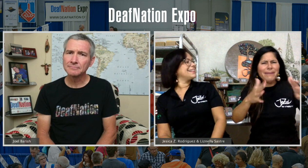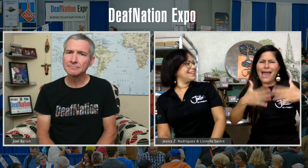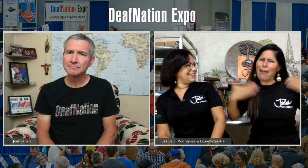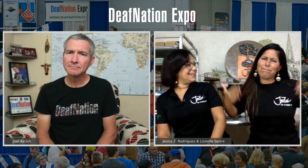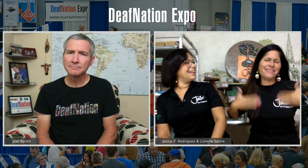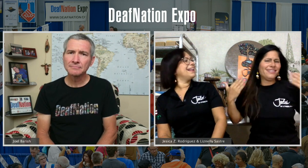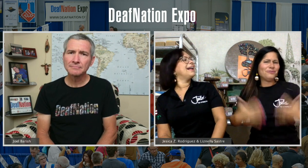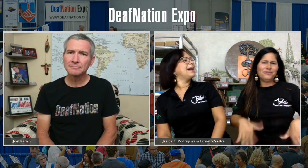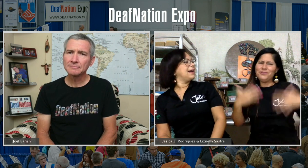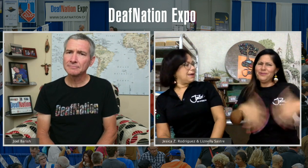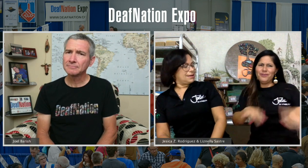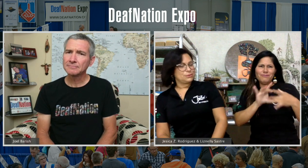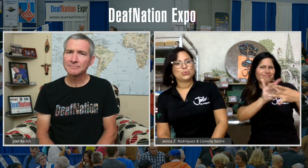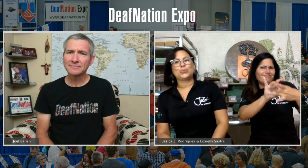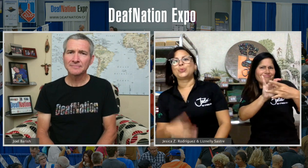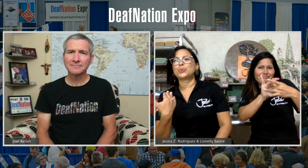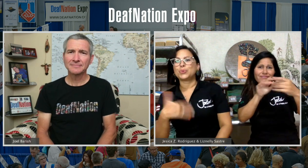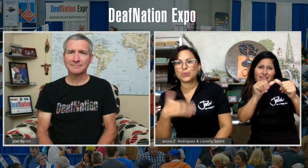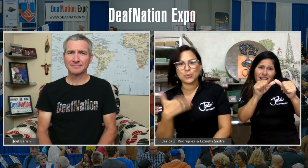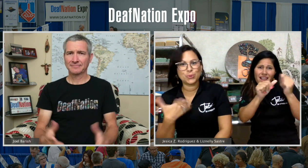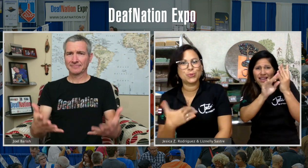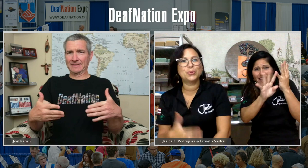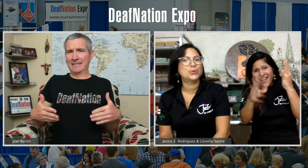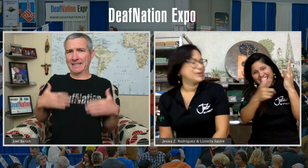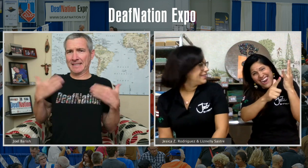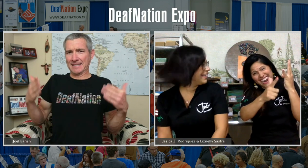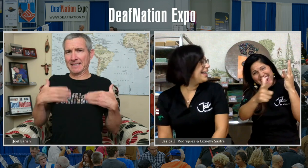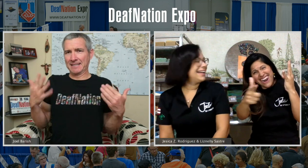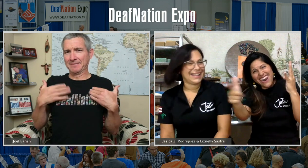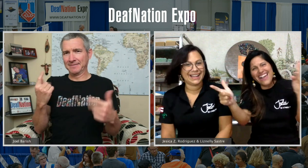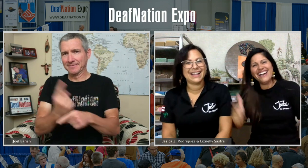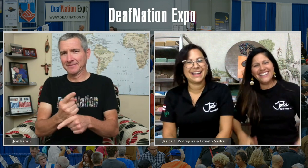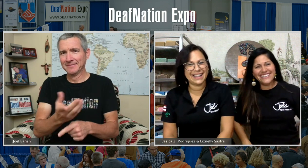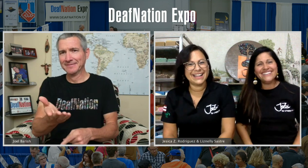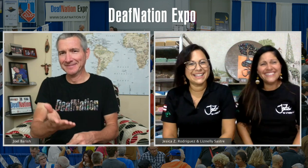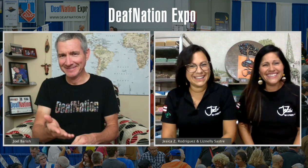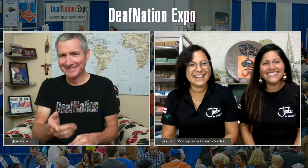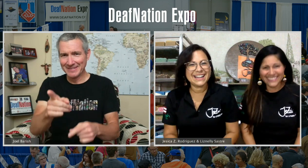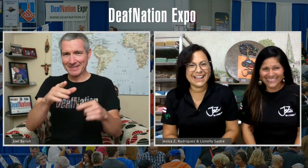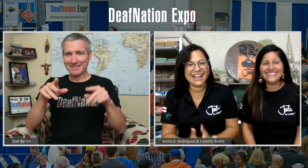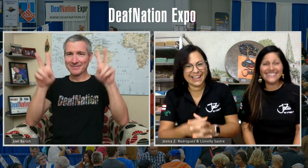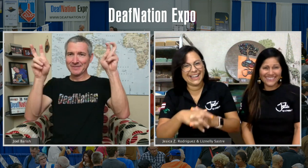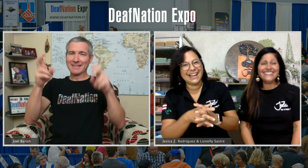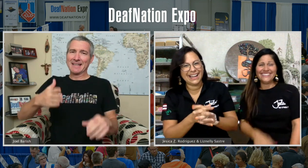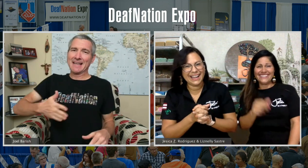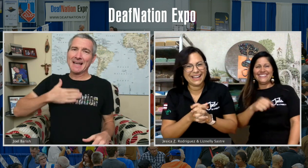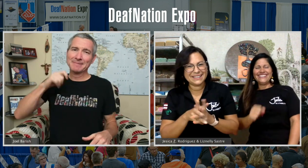We had happy vibes, and connections with so many people! You’re happy with that, right?